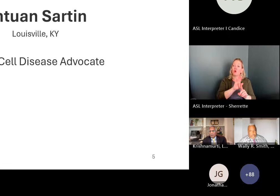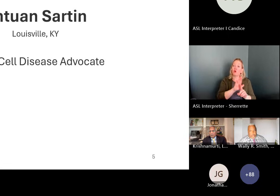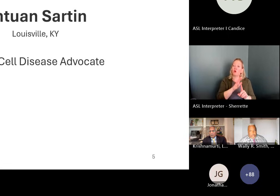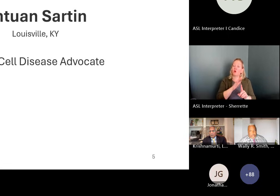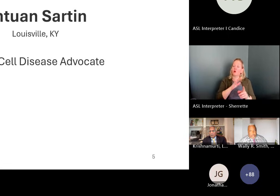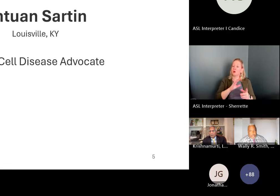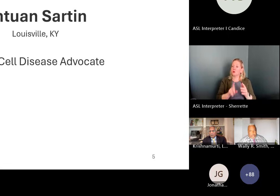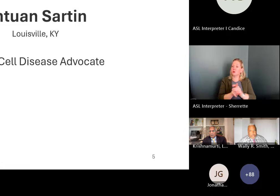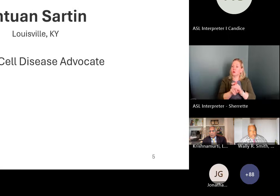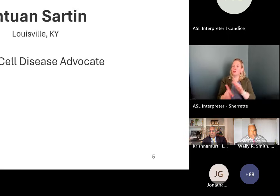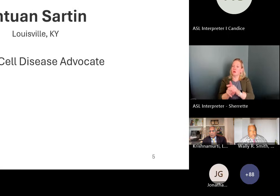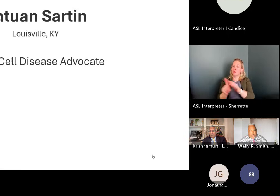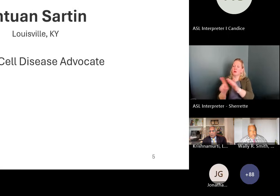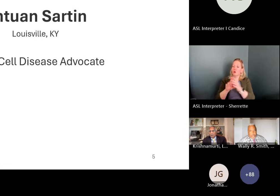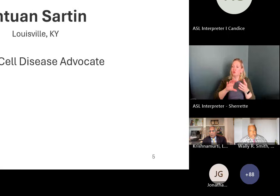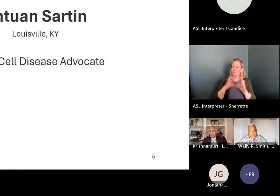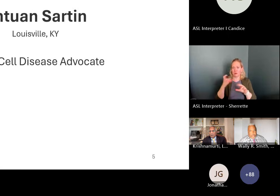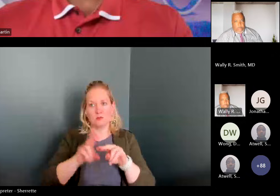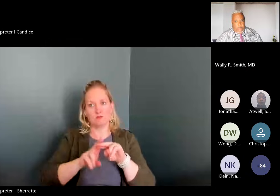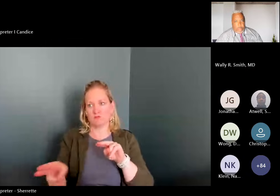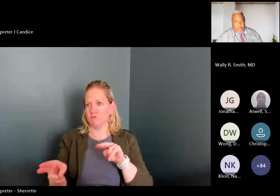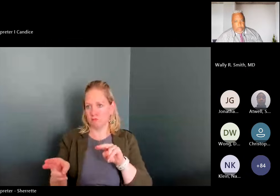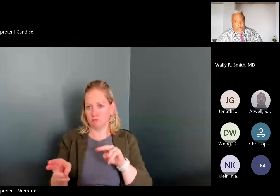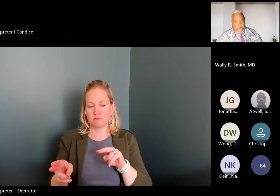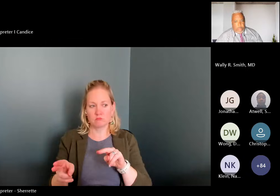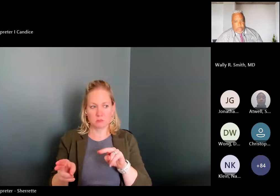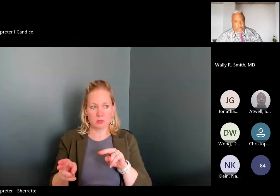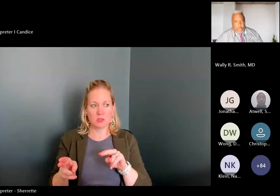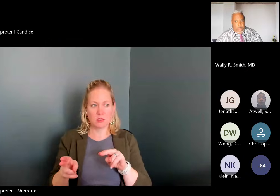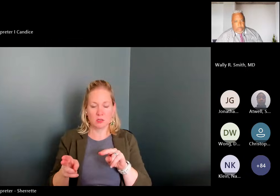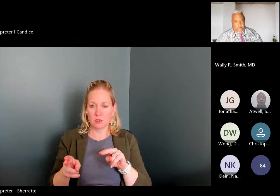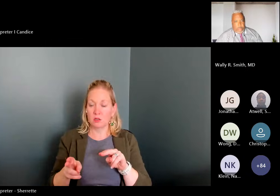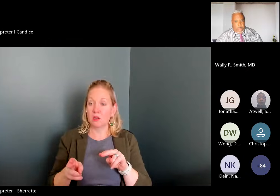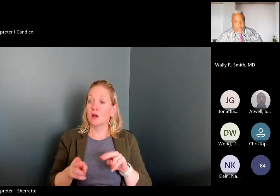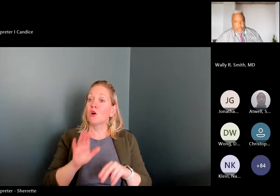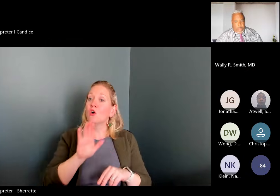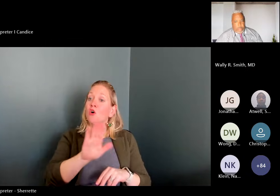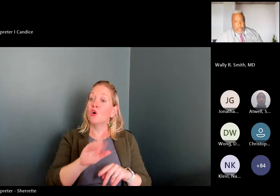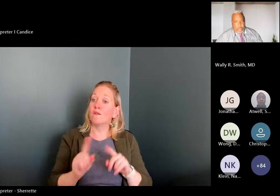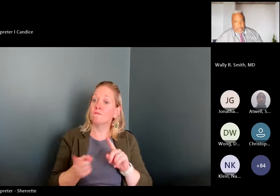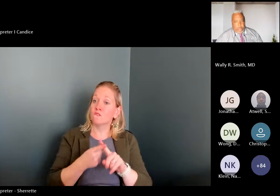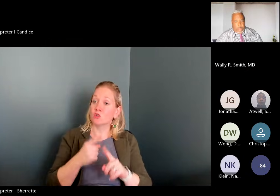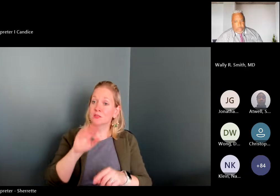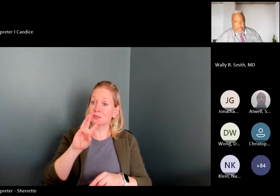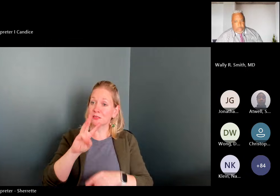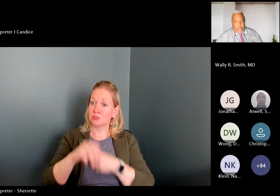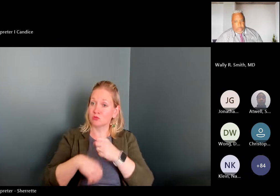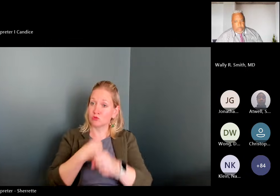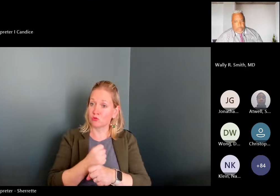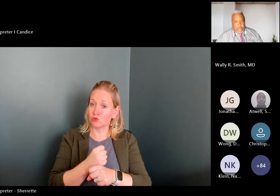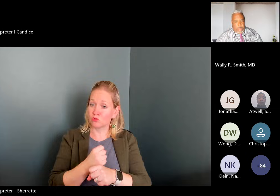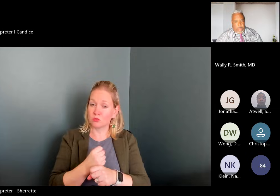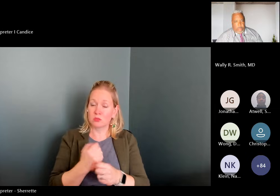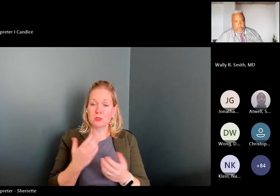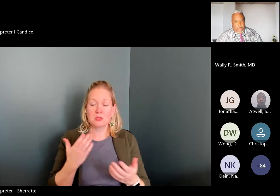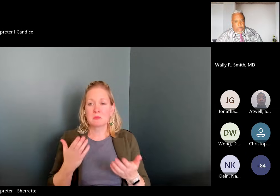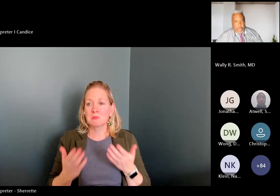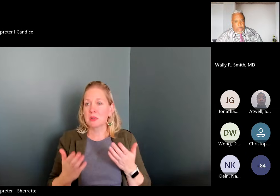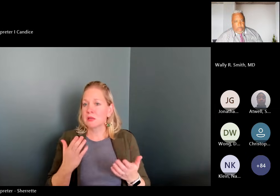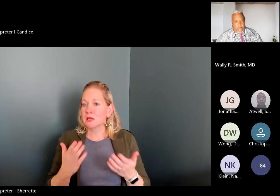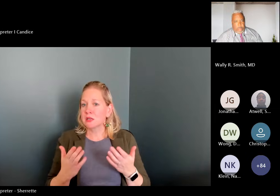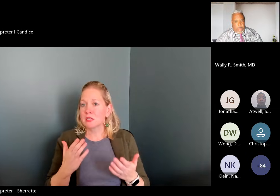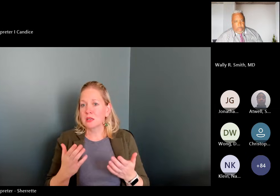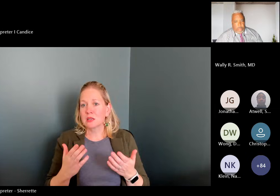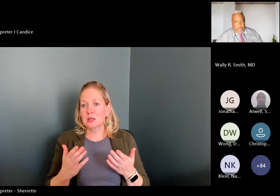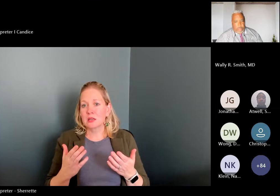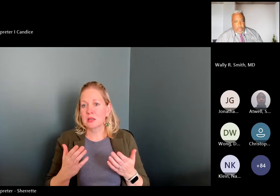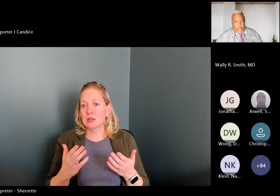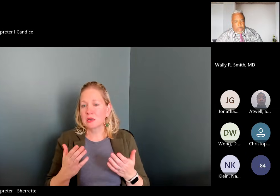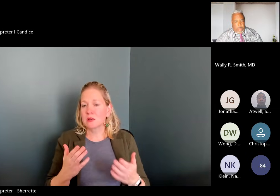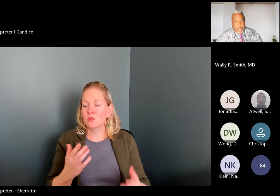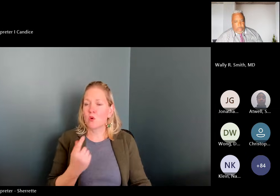Because the first six years of her life, she may have only had maybe one to two crisis.